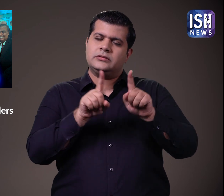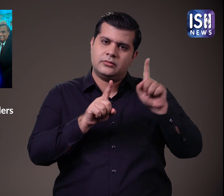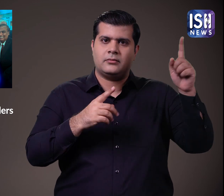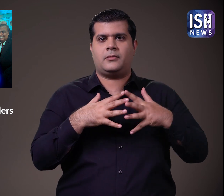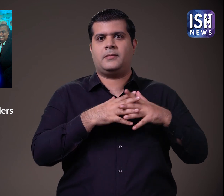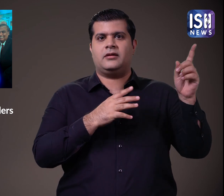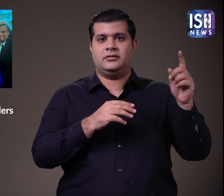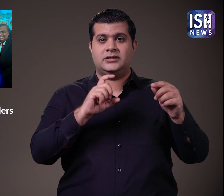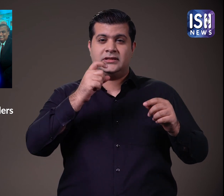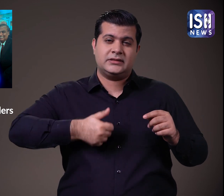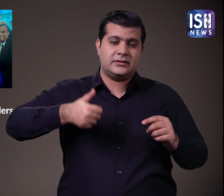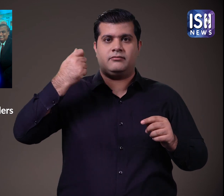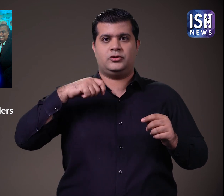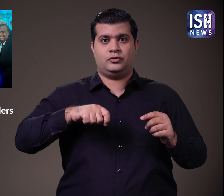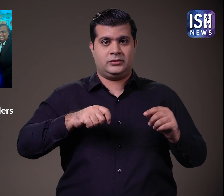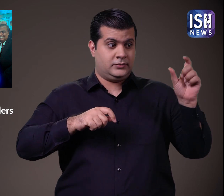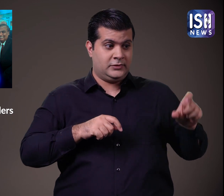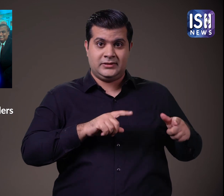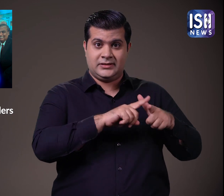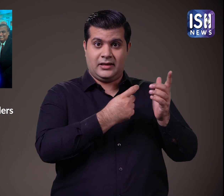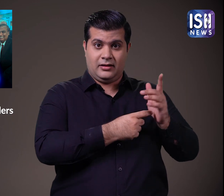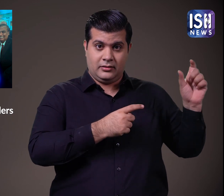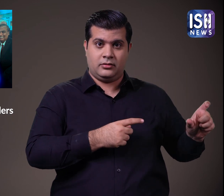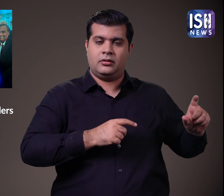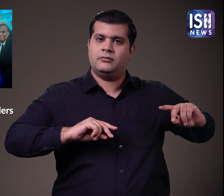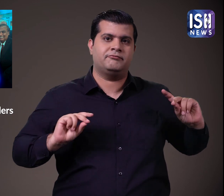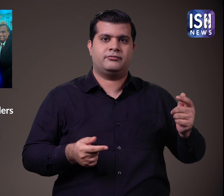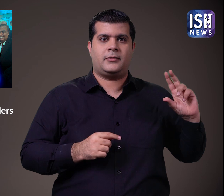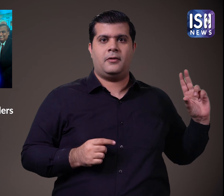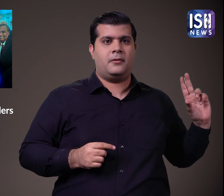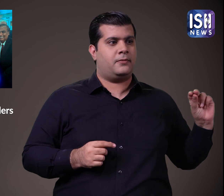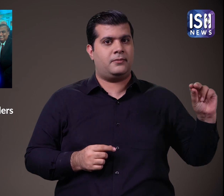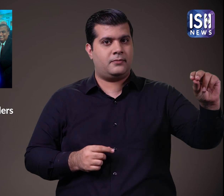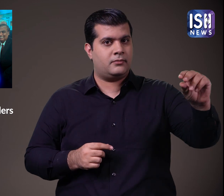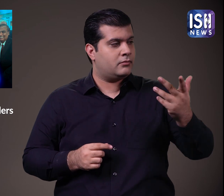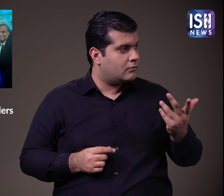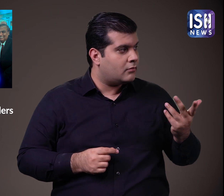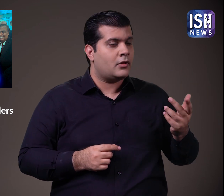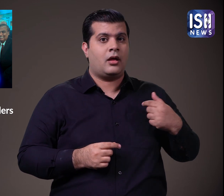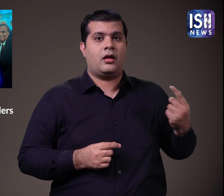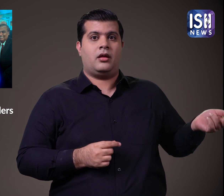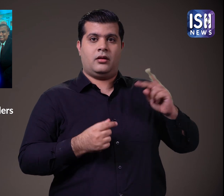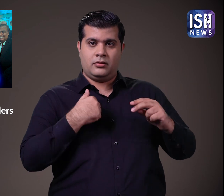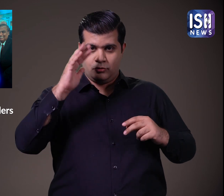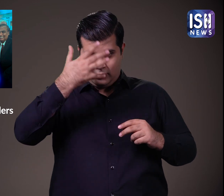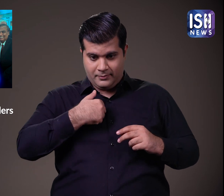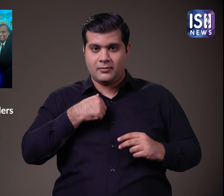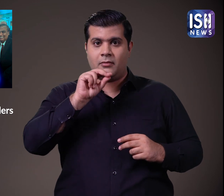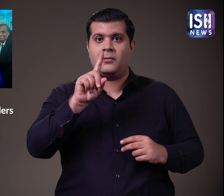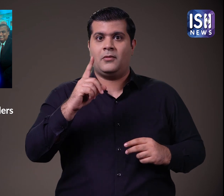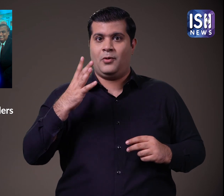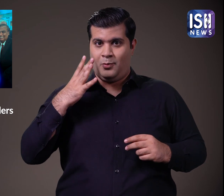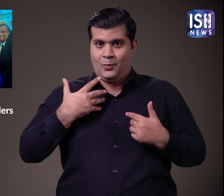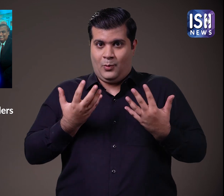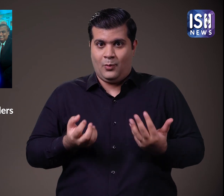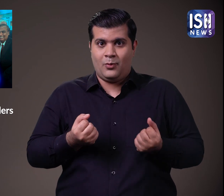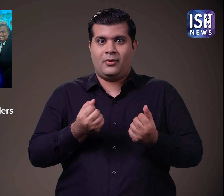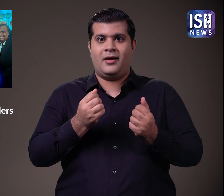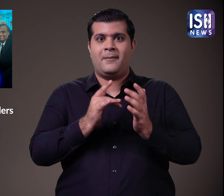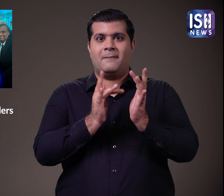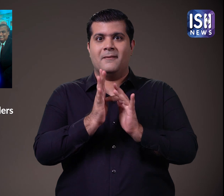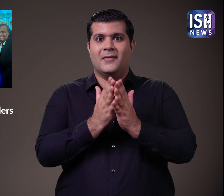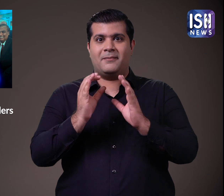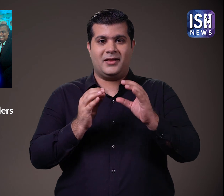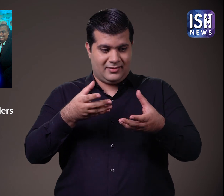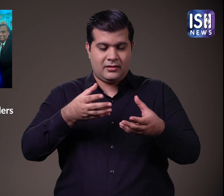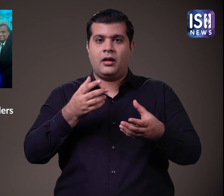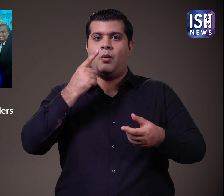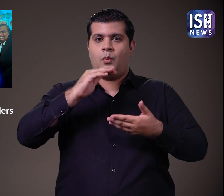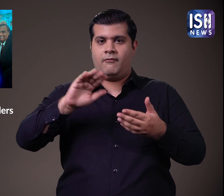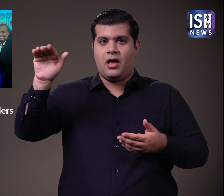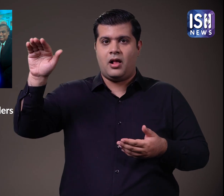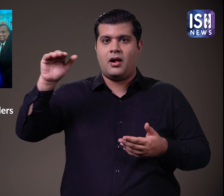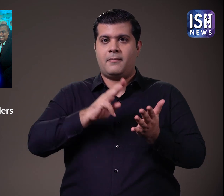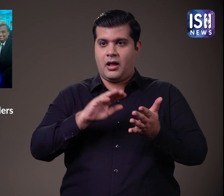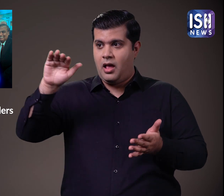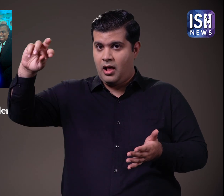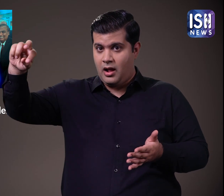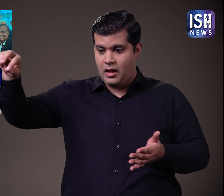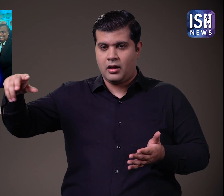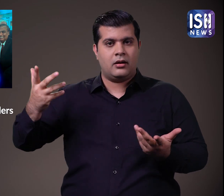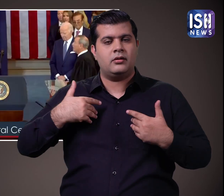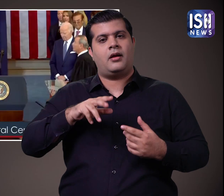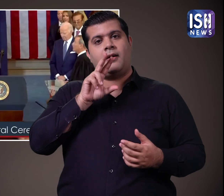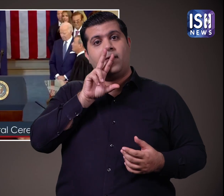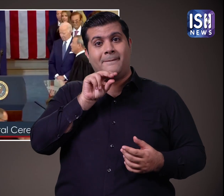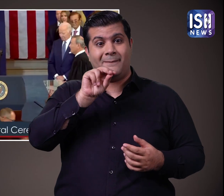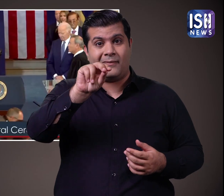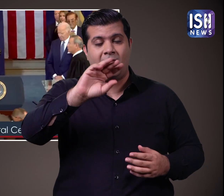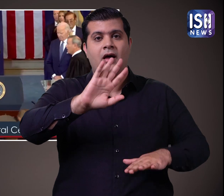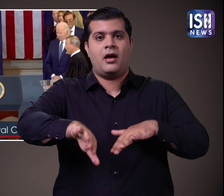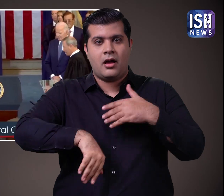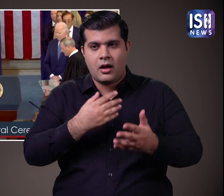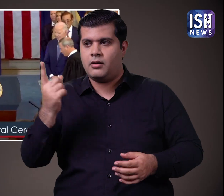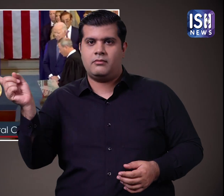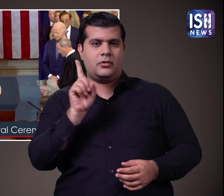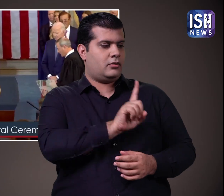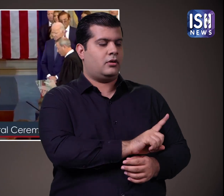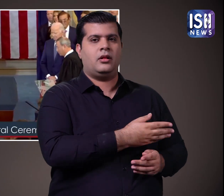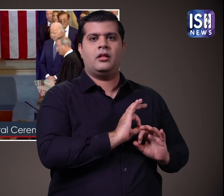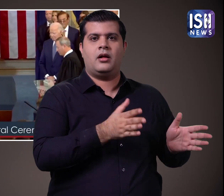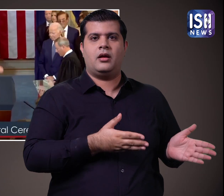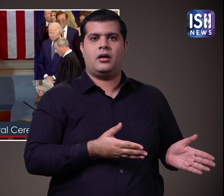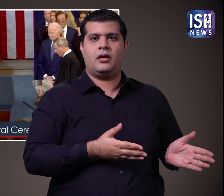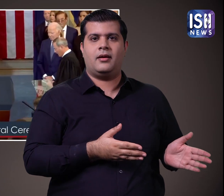In the same way, in USA, Chief Justice John Roberts, who was administering the oath, started before even Melania could reach Trump.